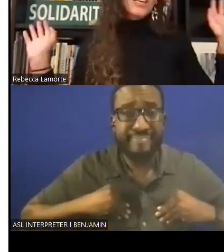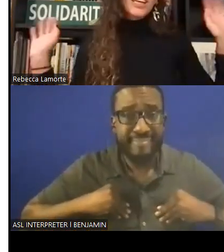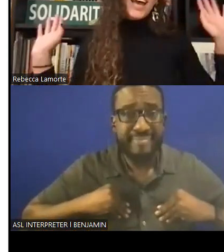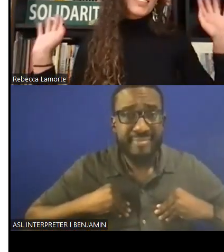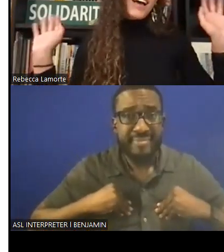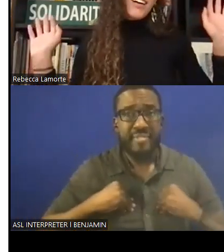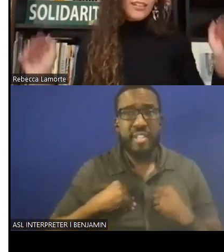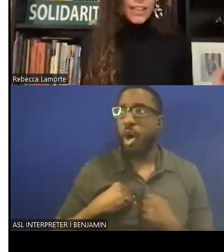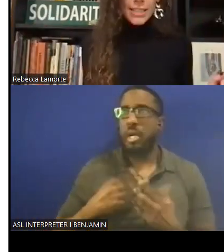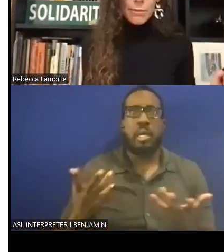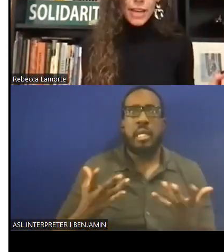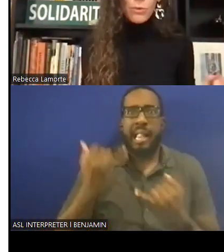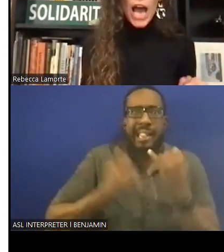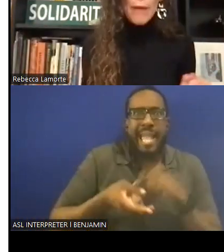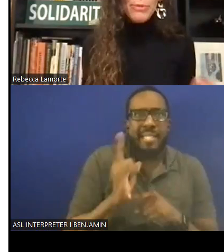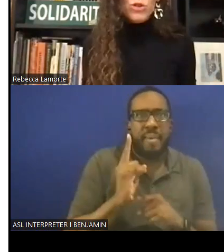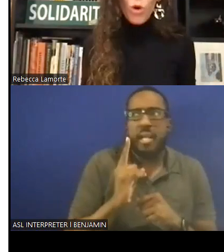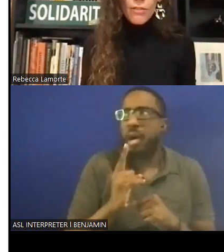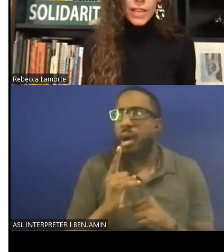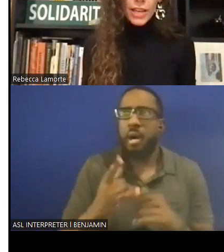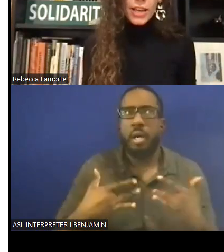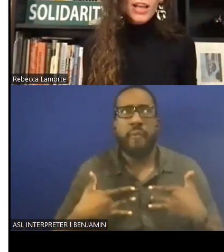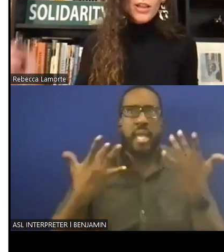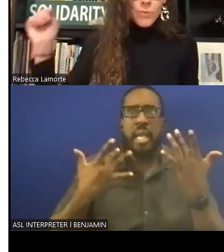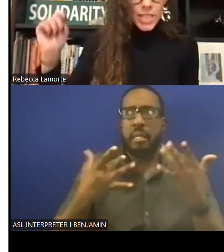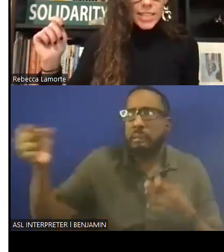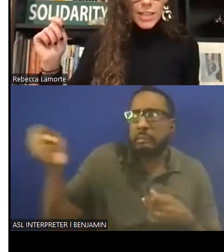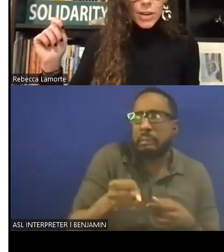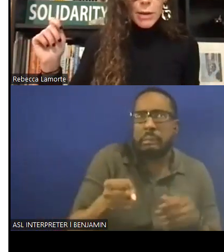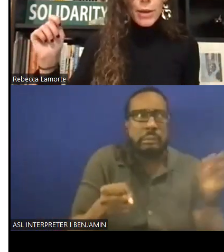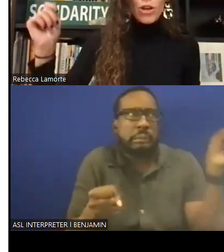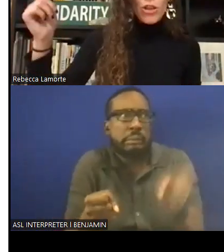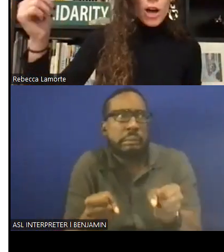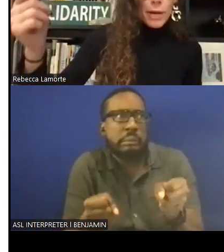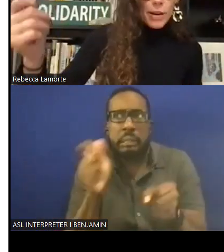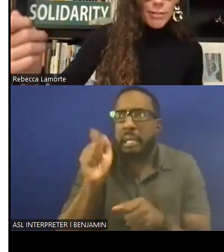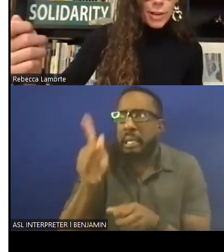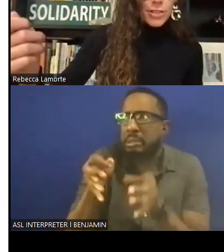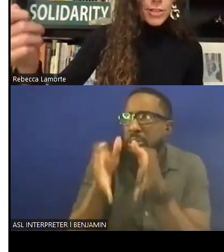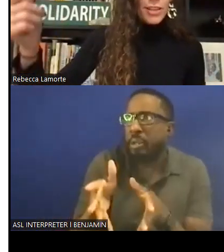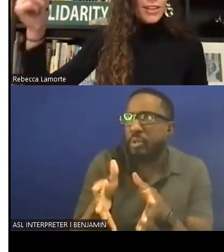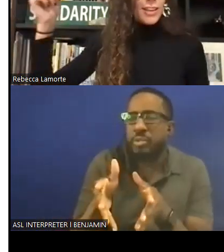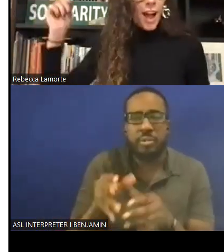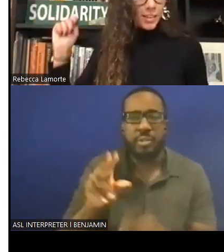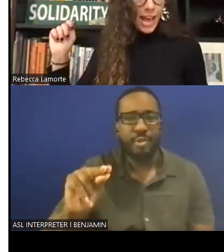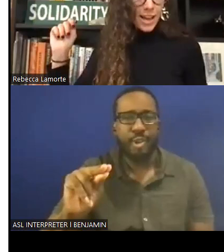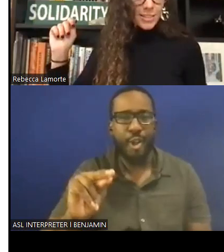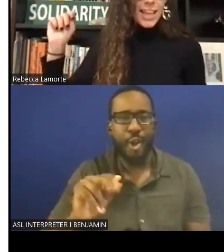we need ASL," last minute, which happens too often. Stacey and her campaign thought about it first, not last.